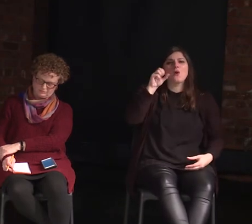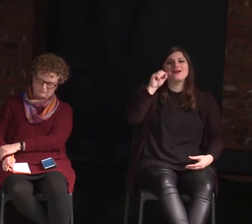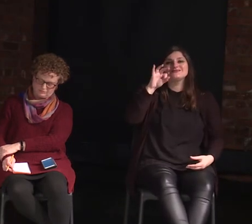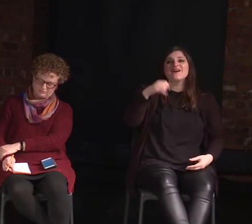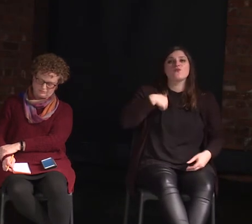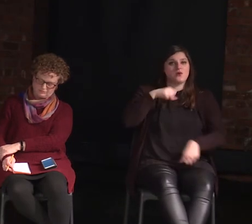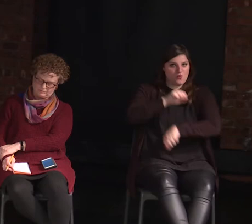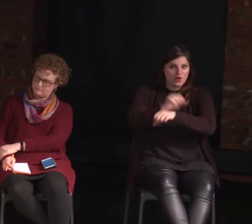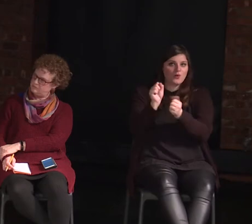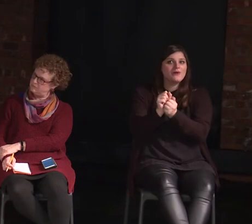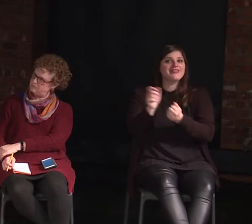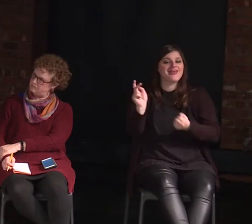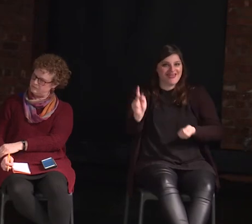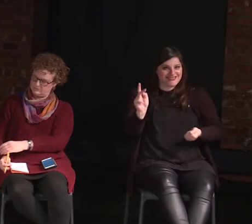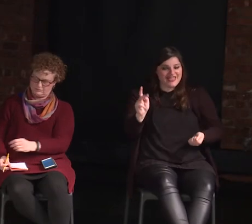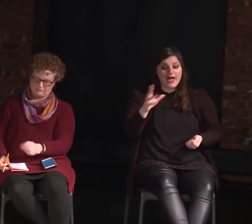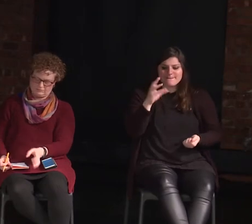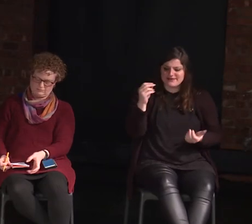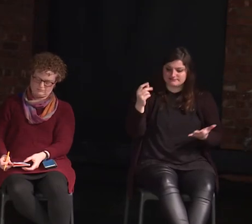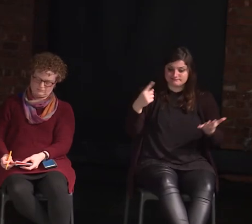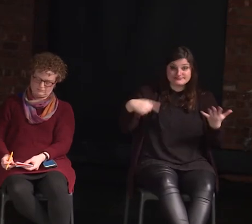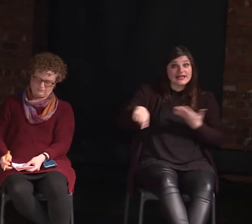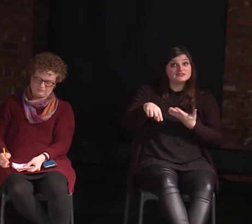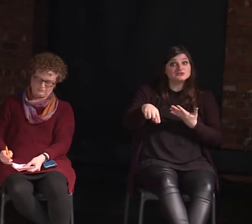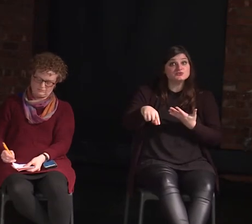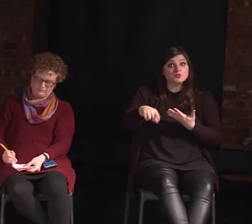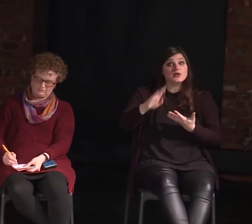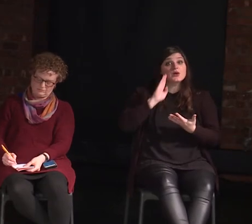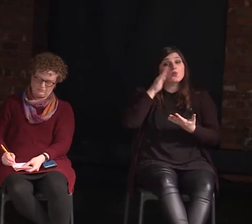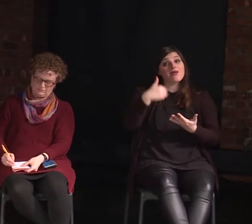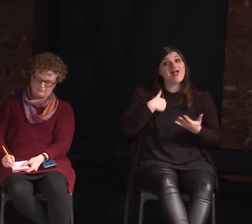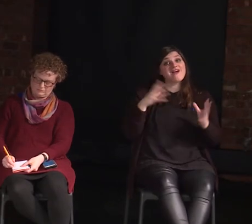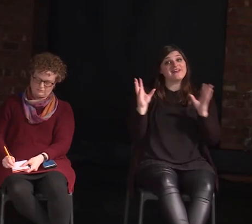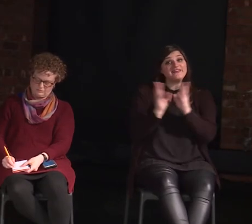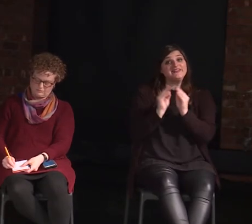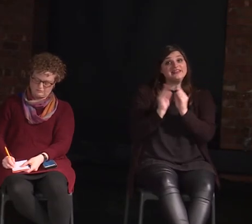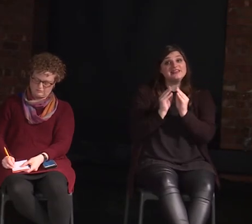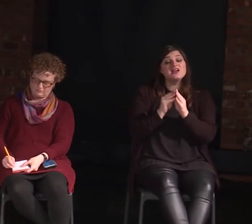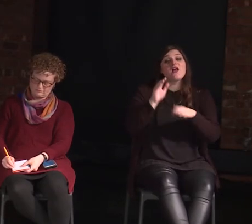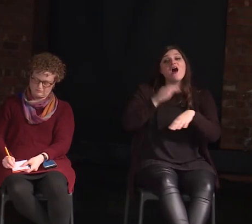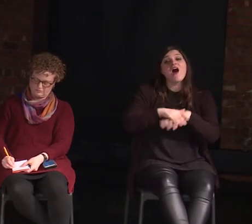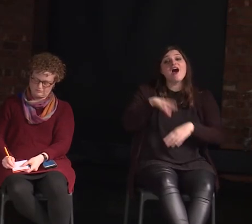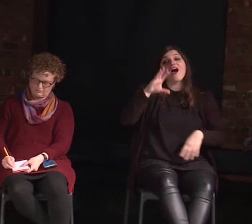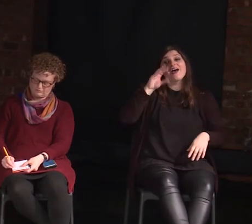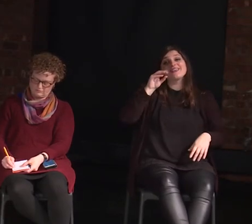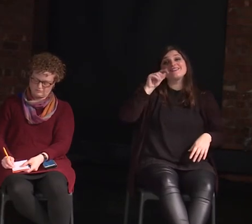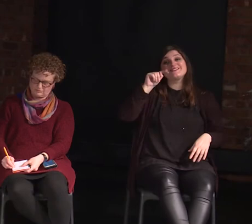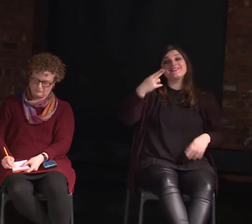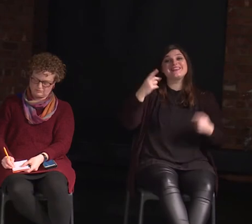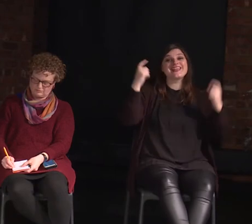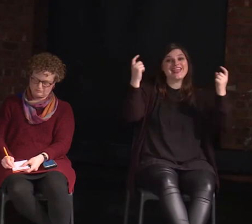Upcoming next week, we are having a convening on the 50th anniversary of the Kerner Commission